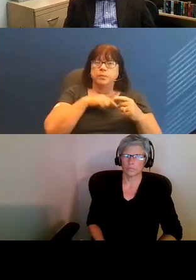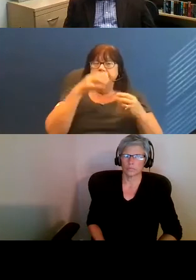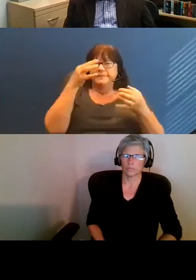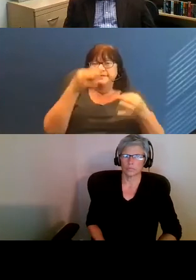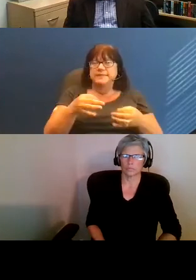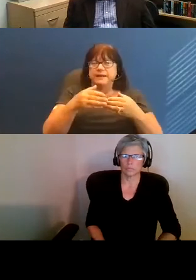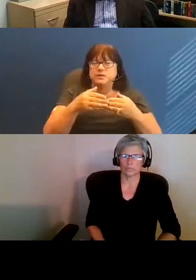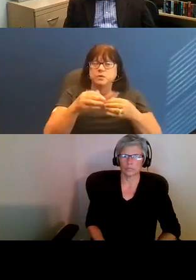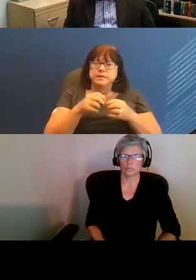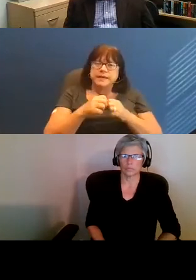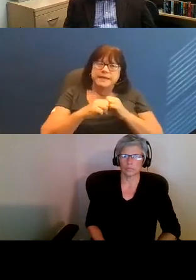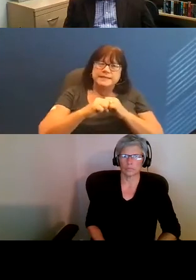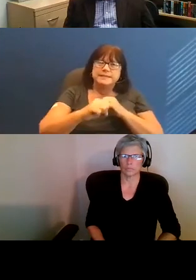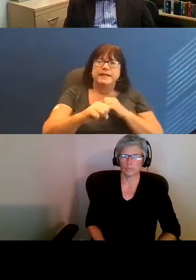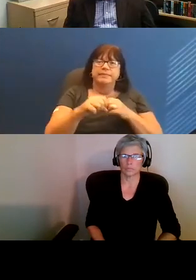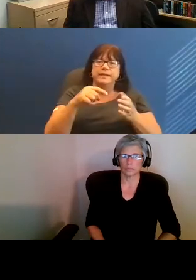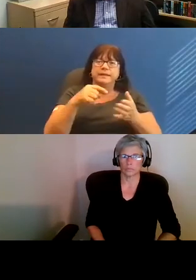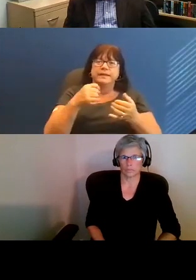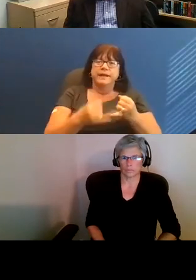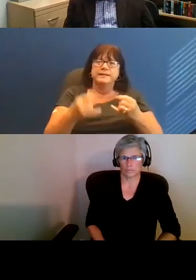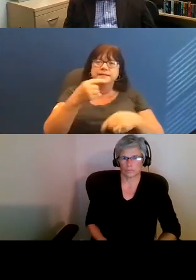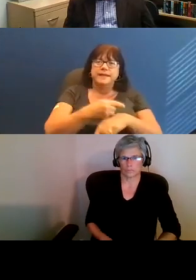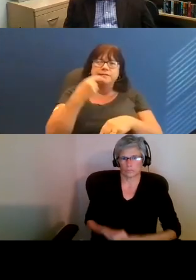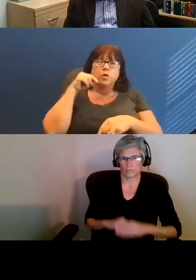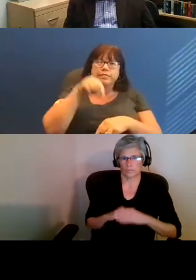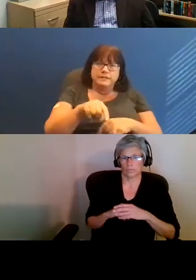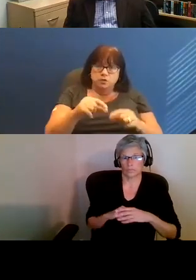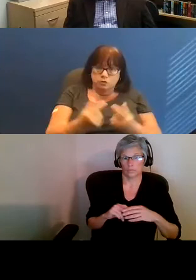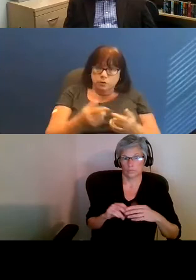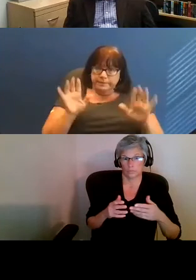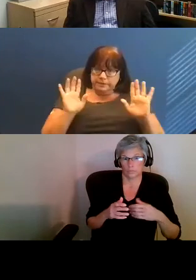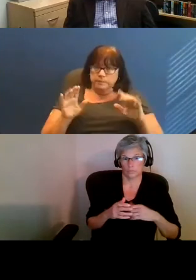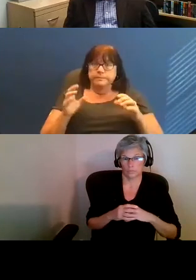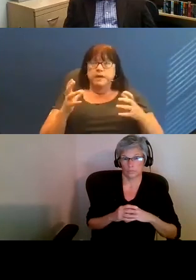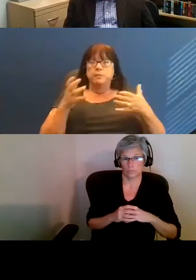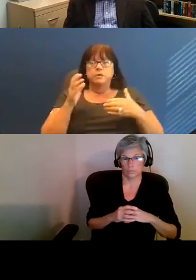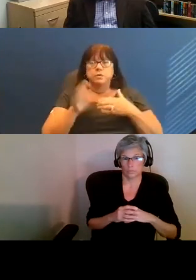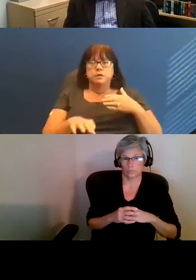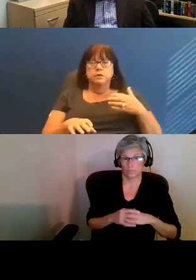you, just for this group. Great, great, thanks. So I wanted to conclude by at least showing you a few